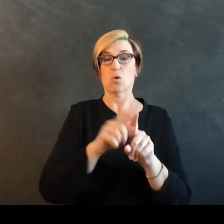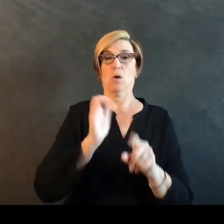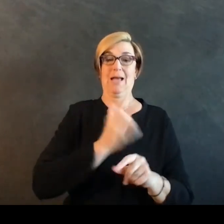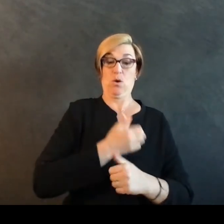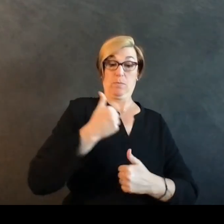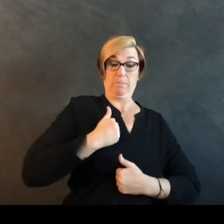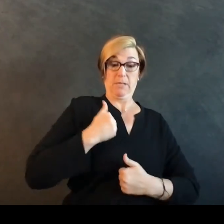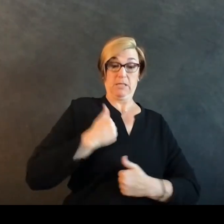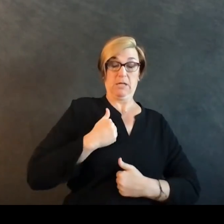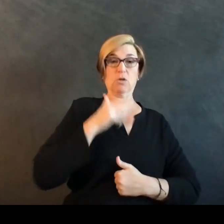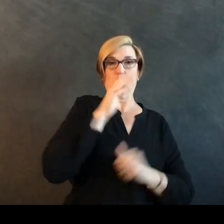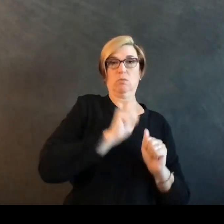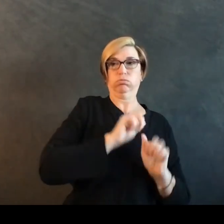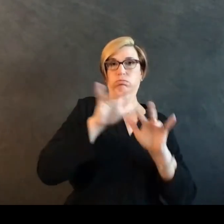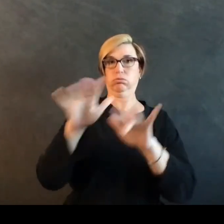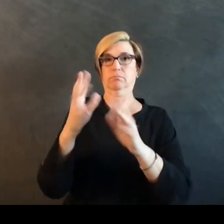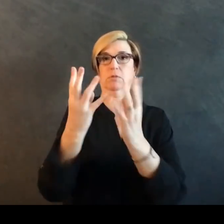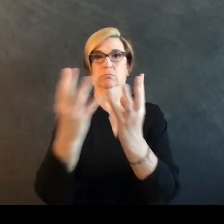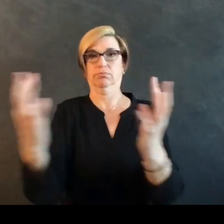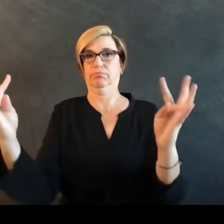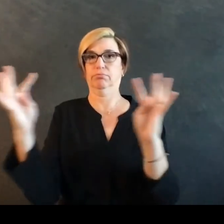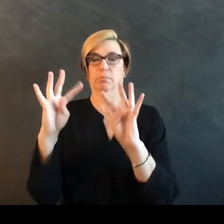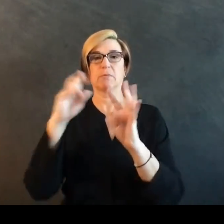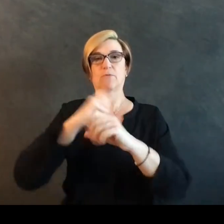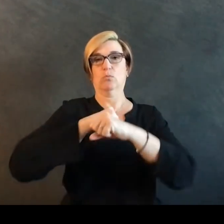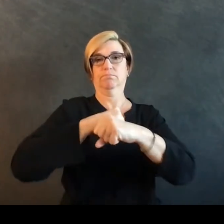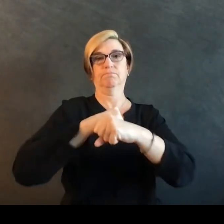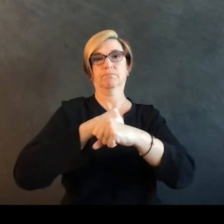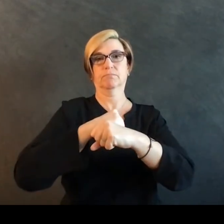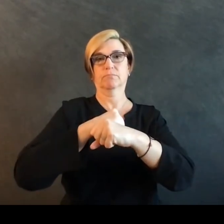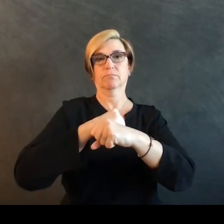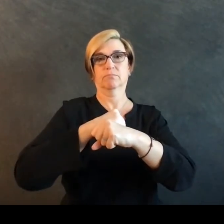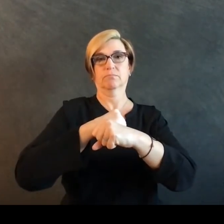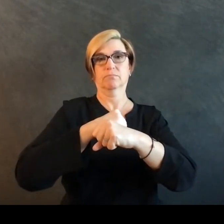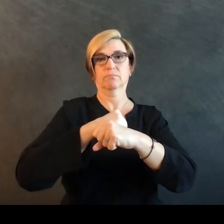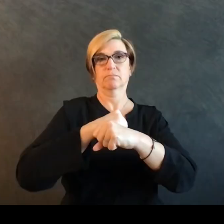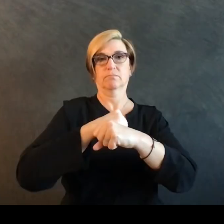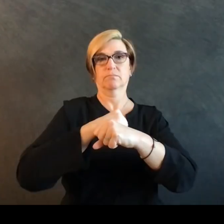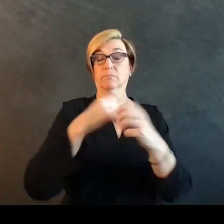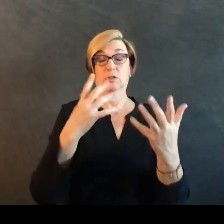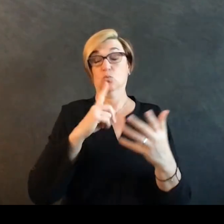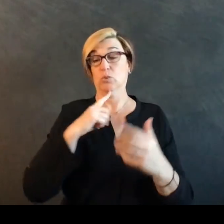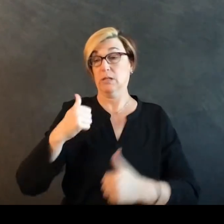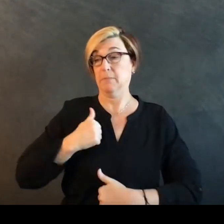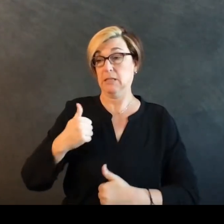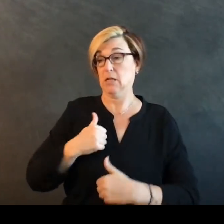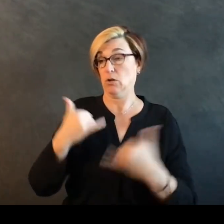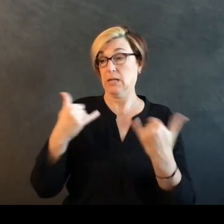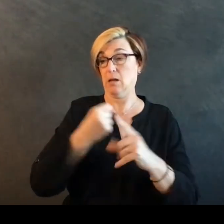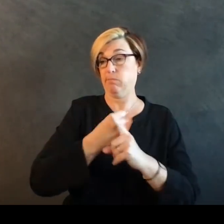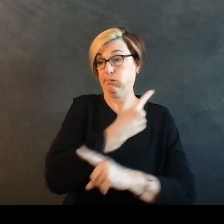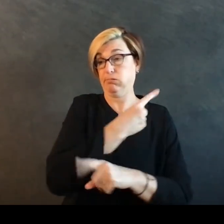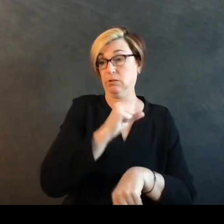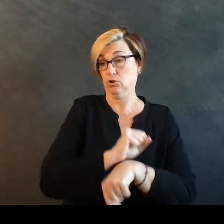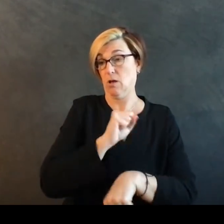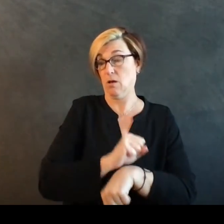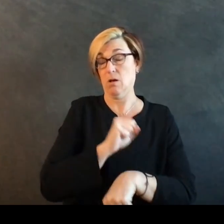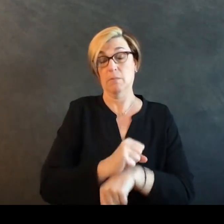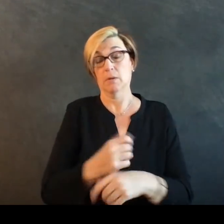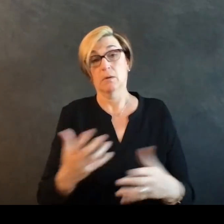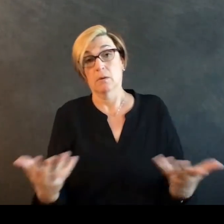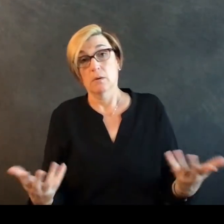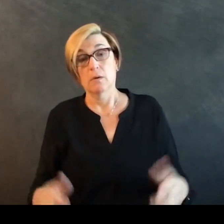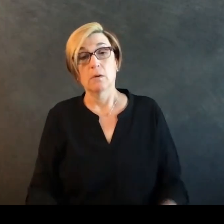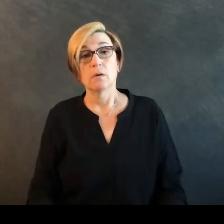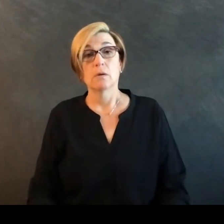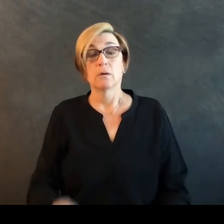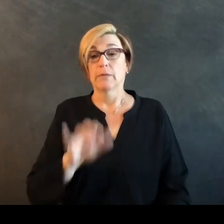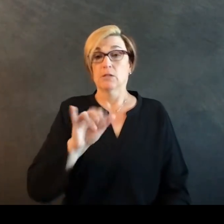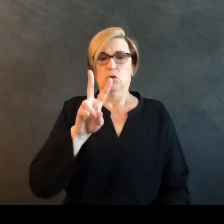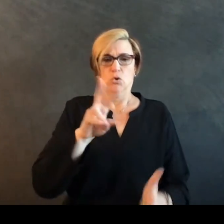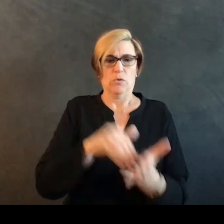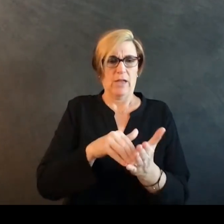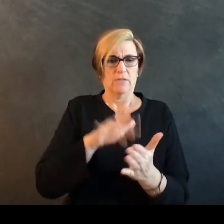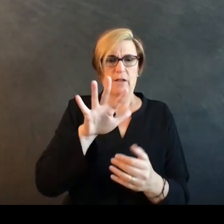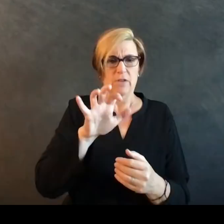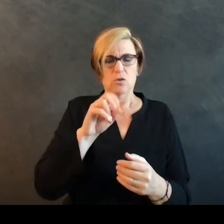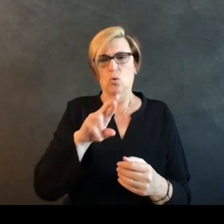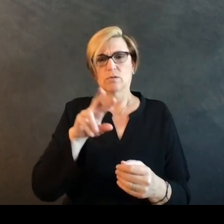wasn't anticipated that it do this is a 2500 and or 2900 can easily be set up